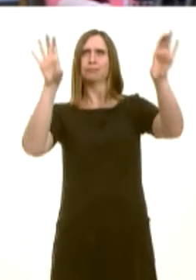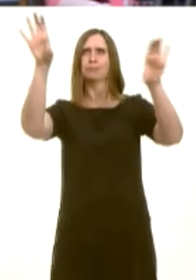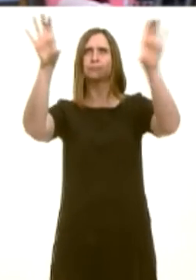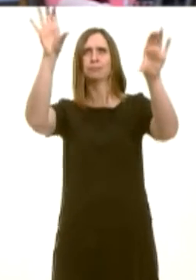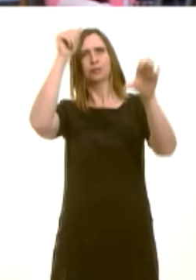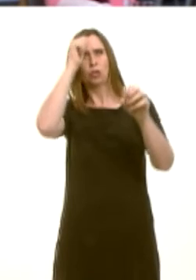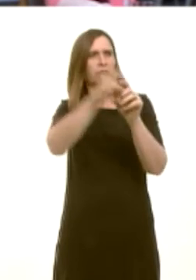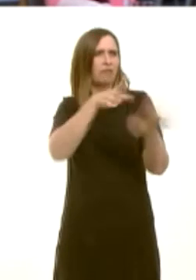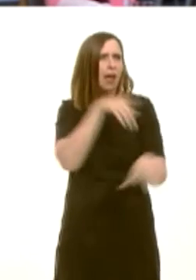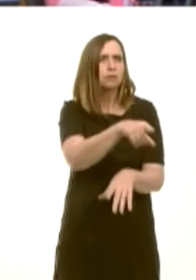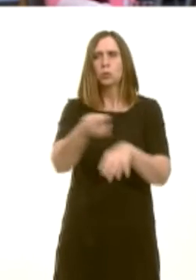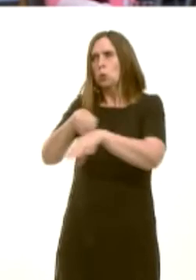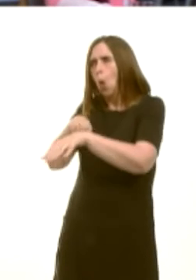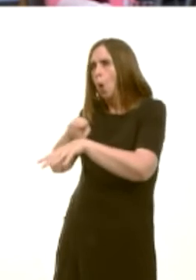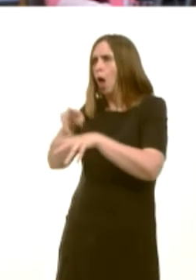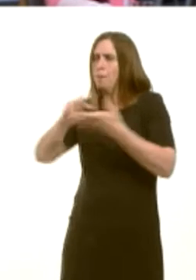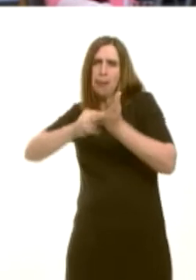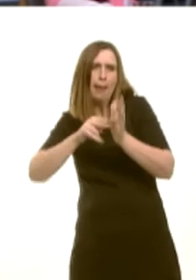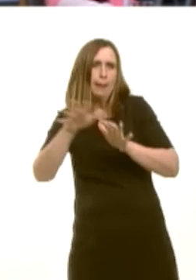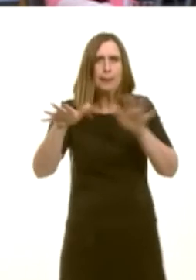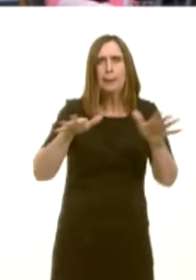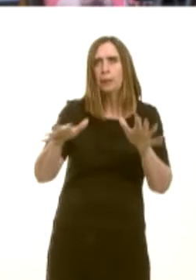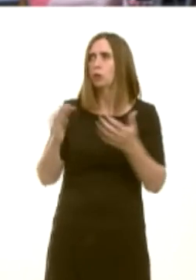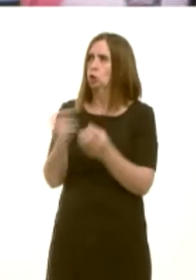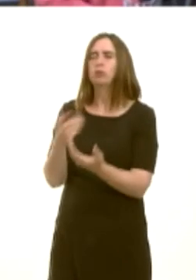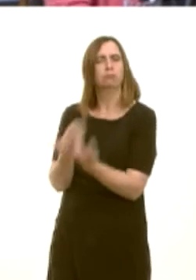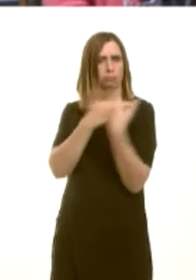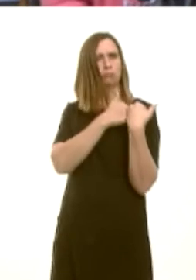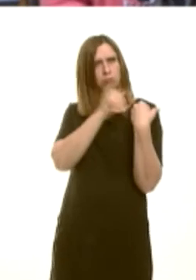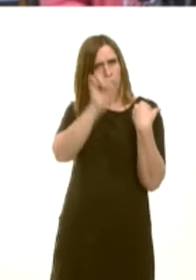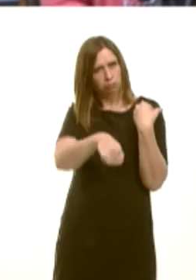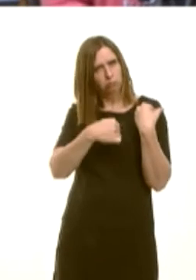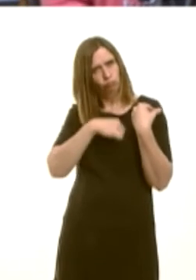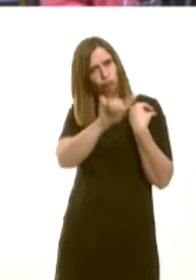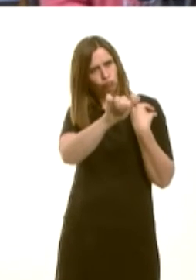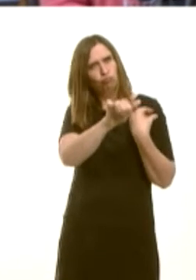her. I think itís important that that element of devolution is offered to Wales. I think